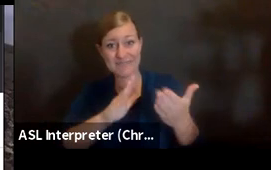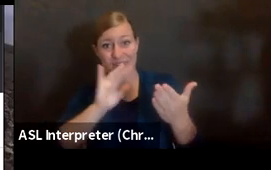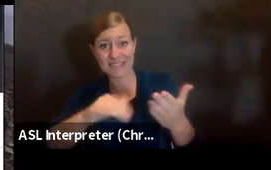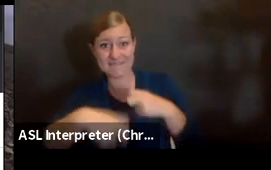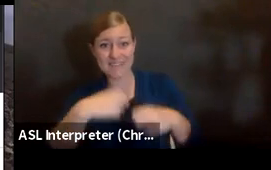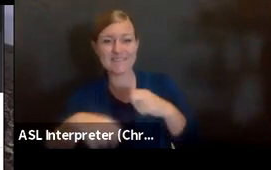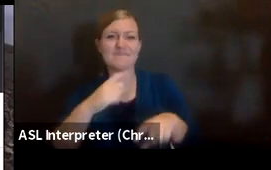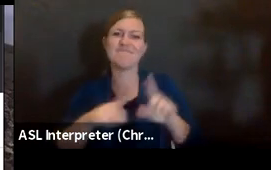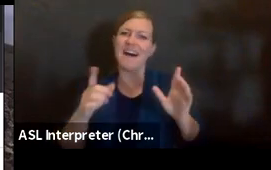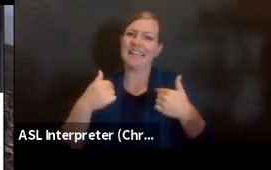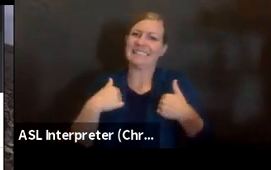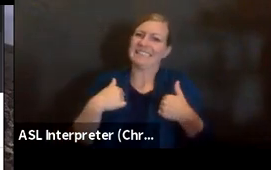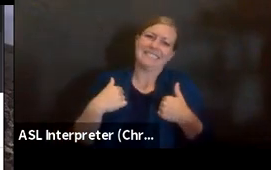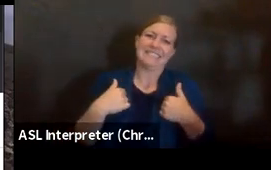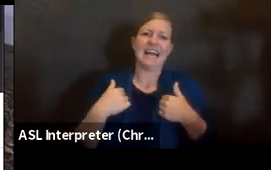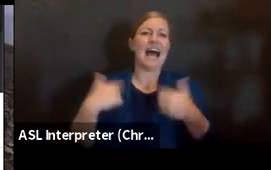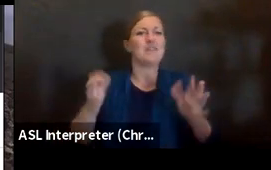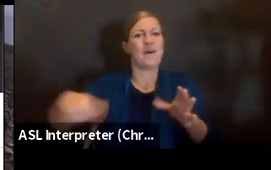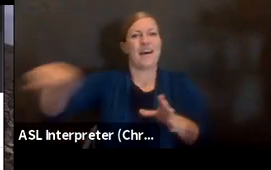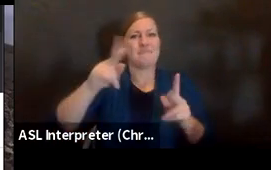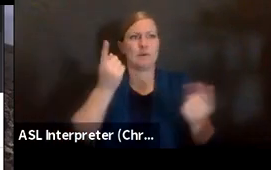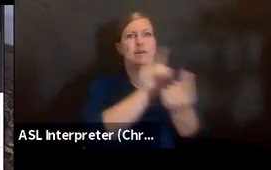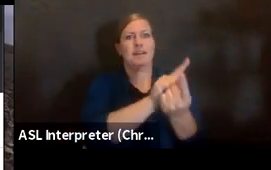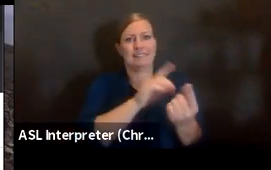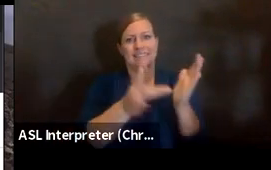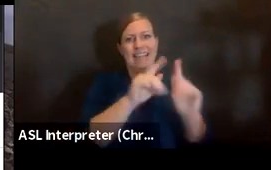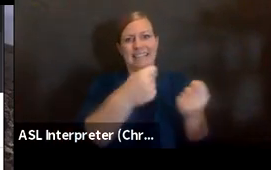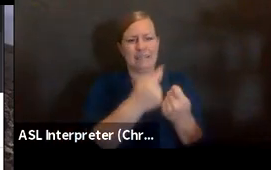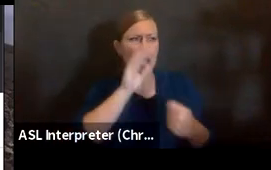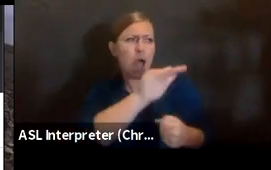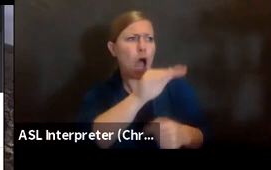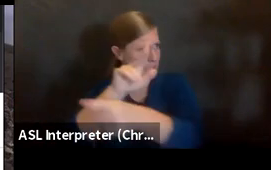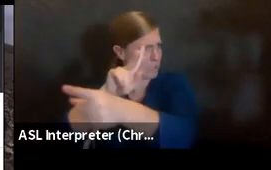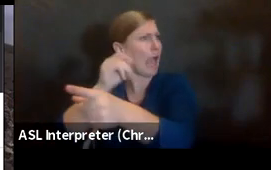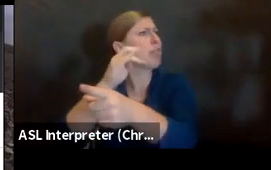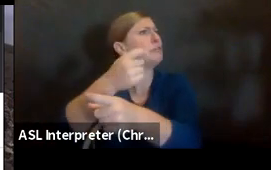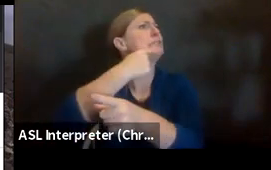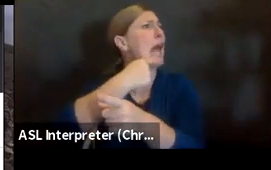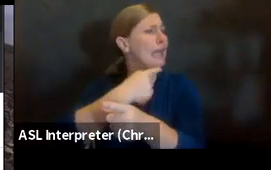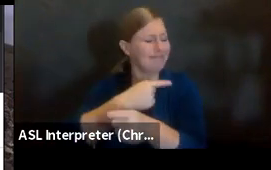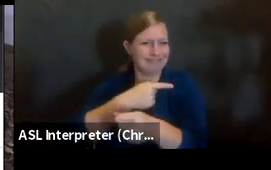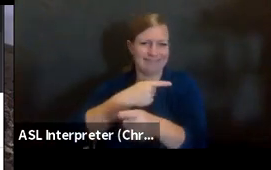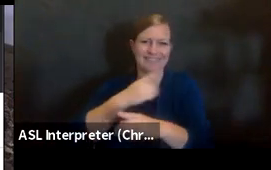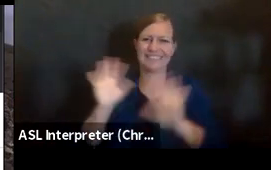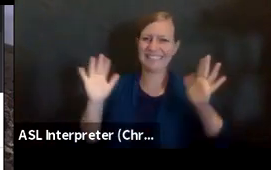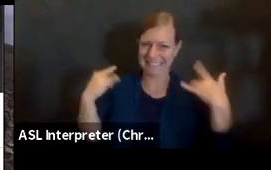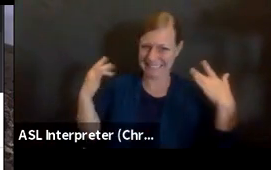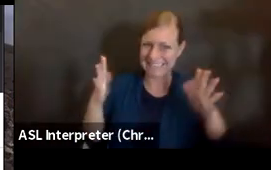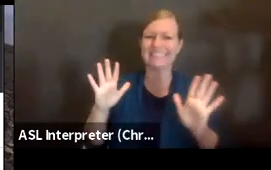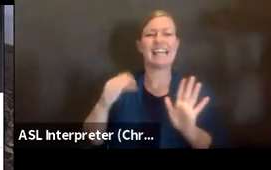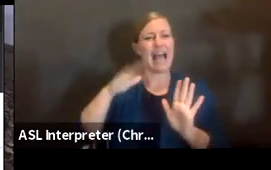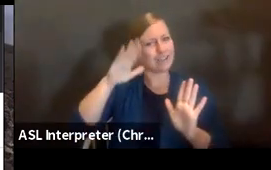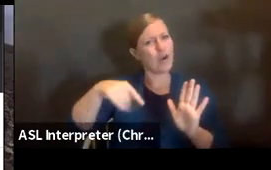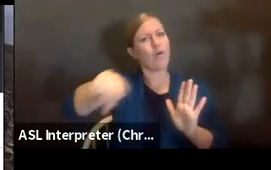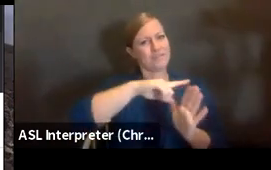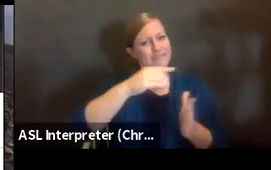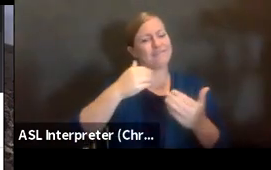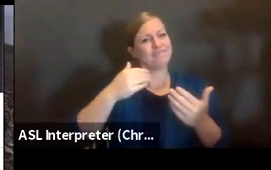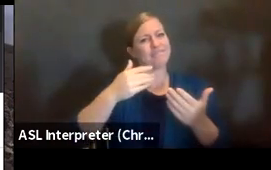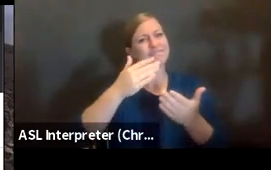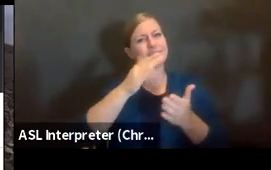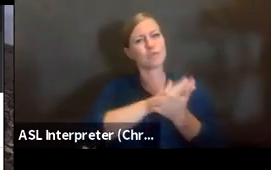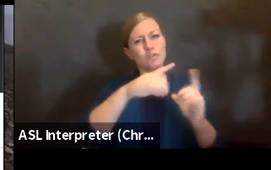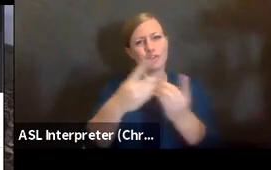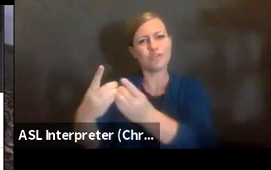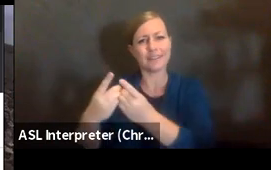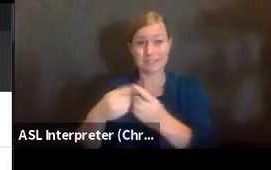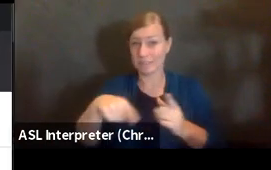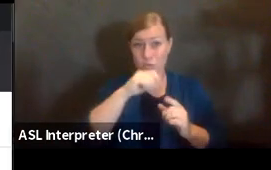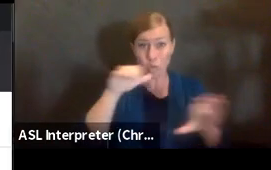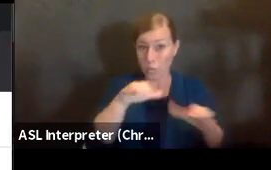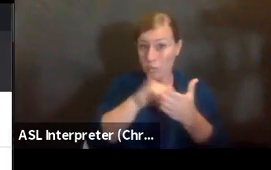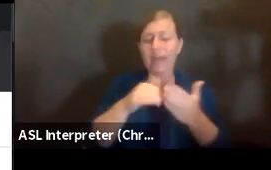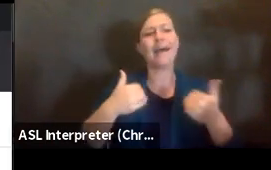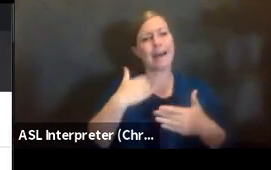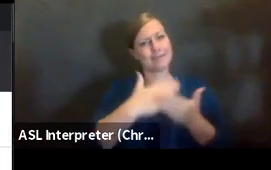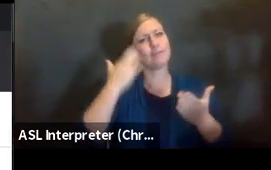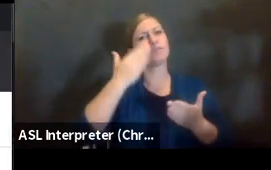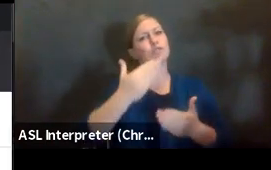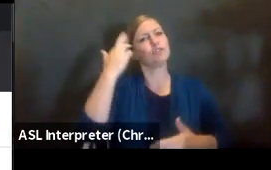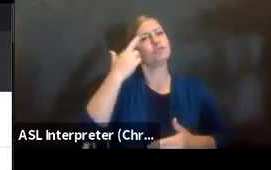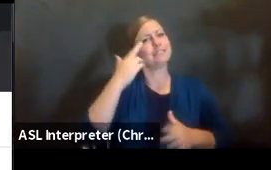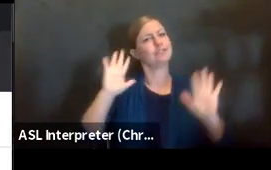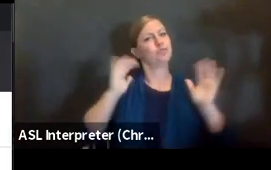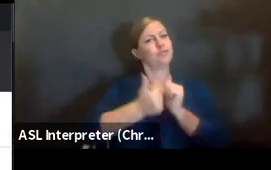Katherine Livick - ESD 112: and then I will get emails that I don't want to get because they have some good reasons for not doing some of those things and I understand, but there are some possibilities. So just to know that is is that knowledge is power for you.